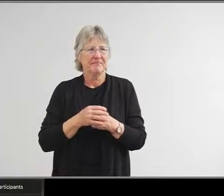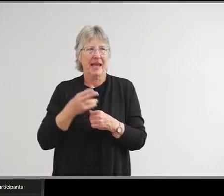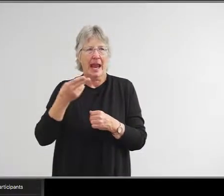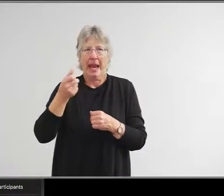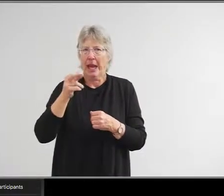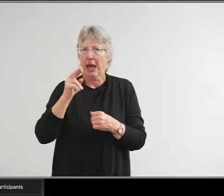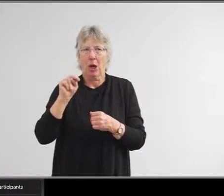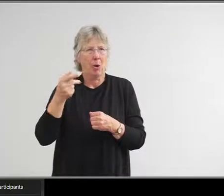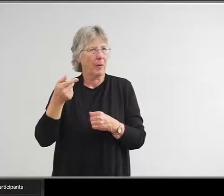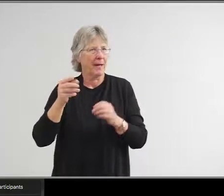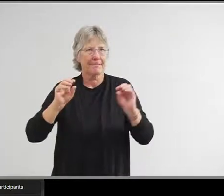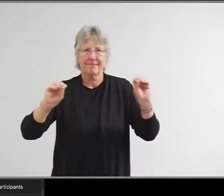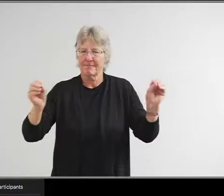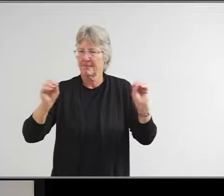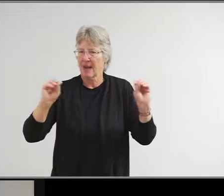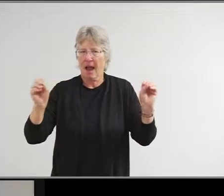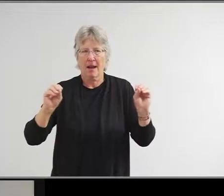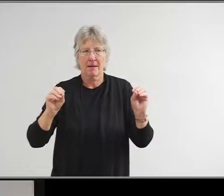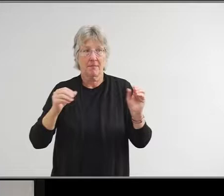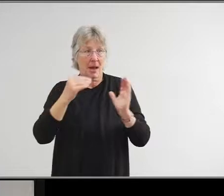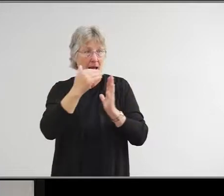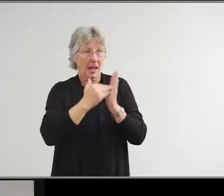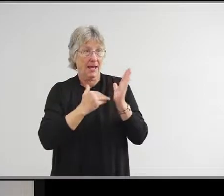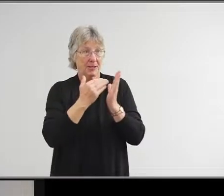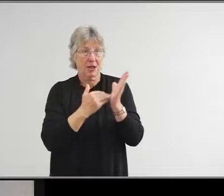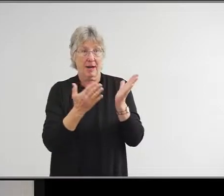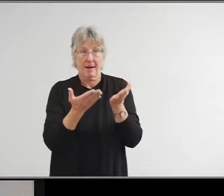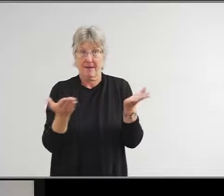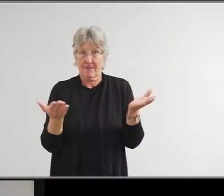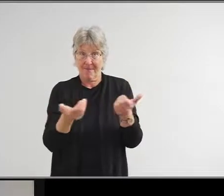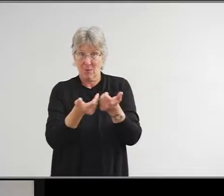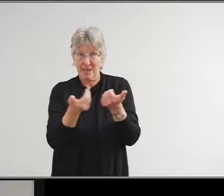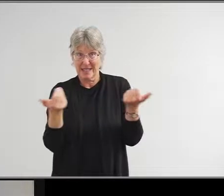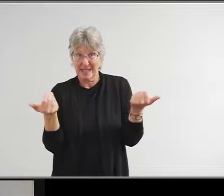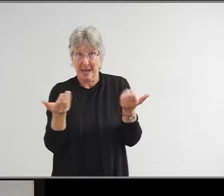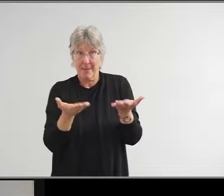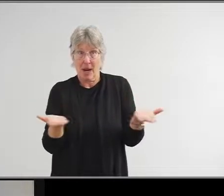Do we have any agenda items for separate action or adoption of the agenda?